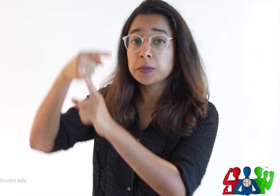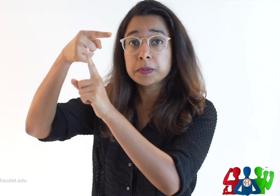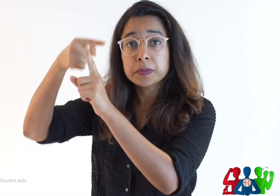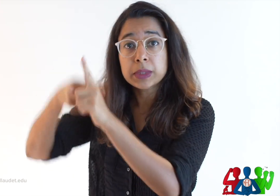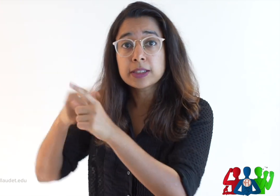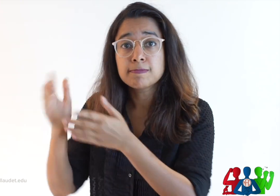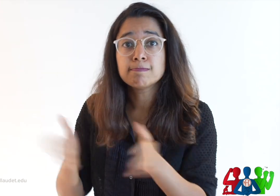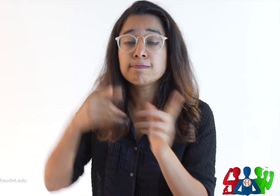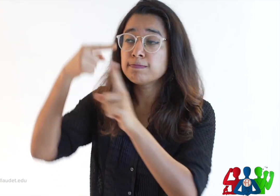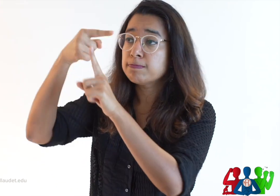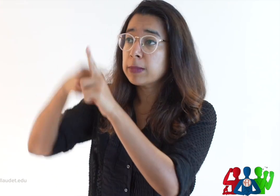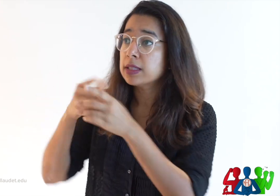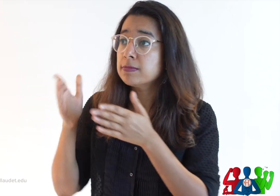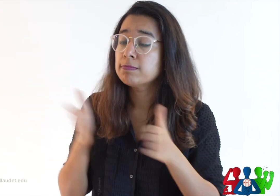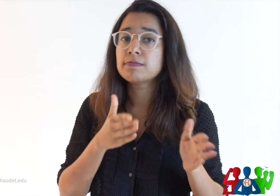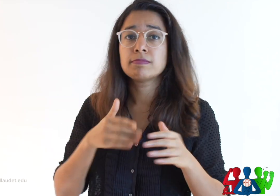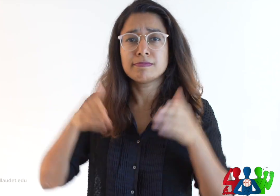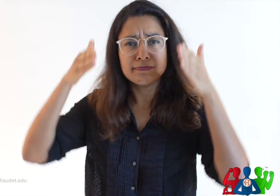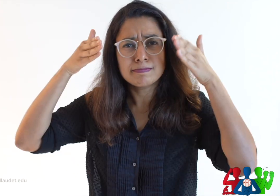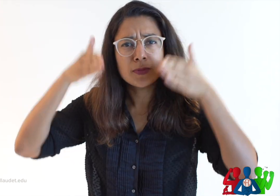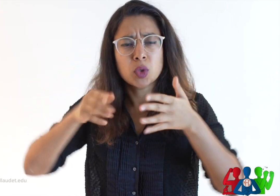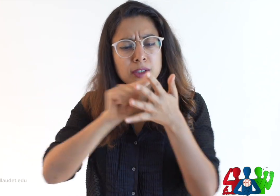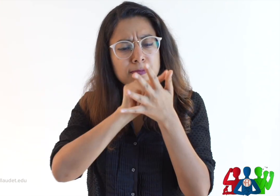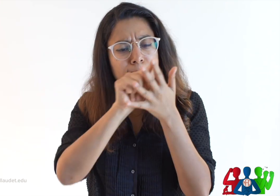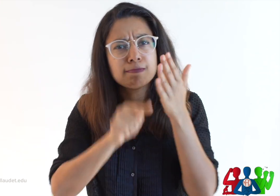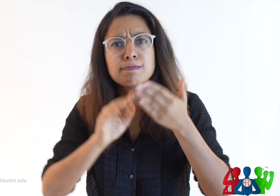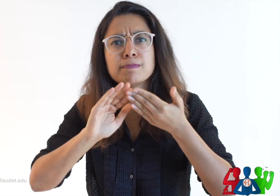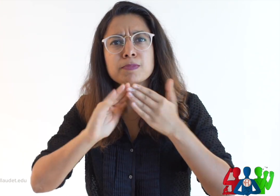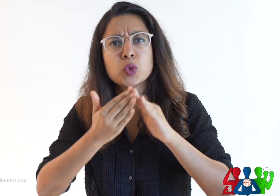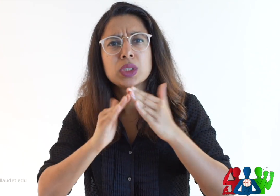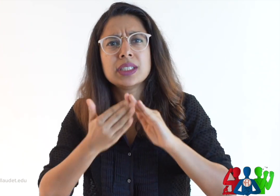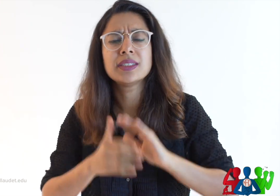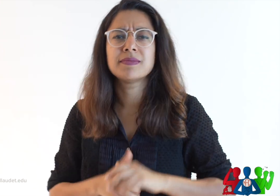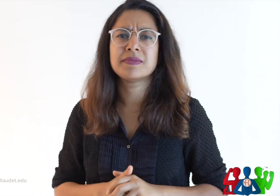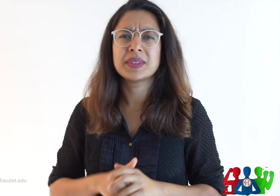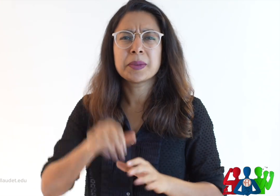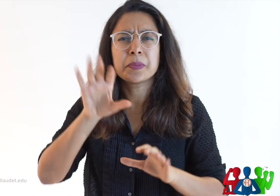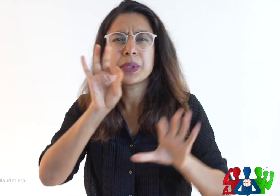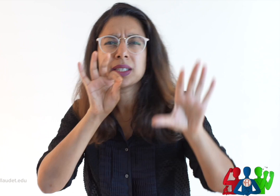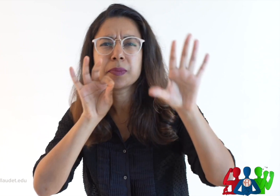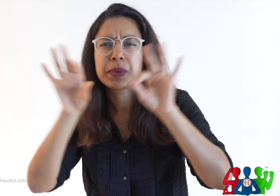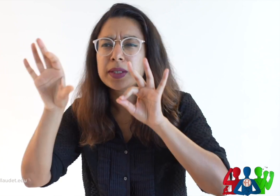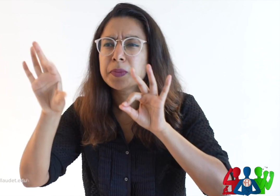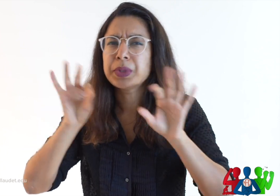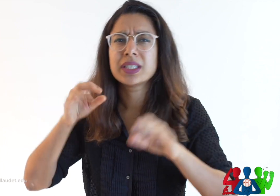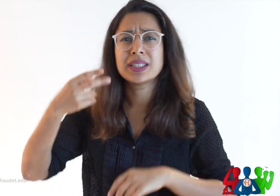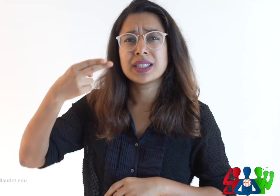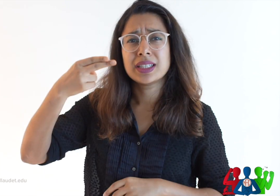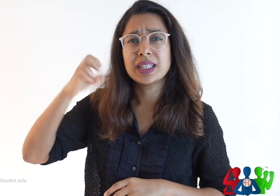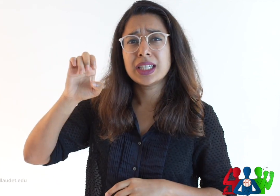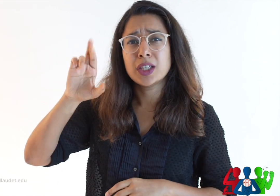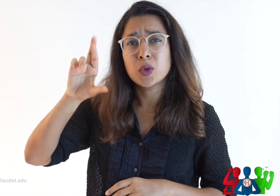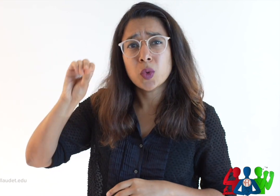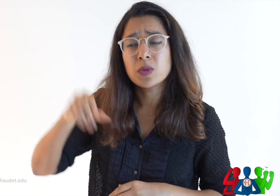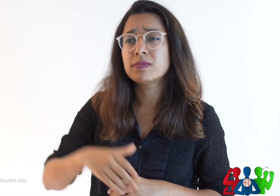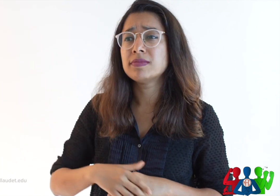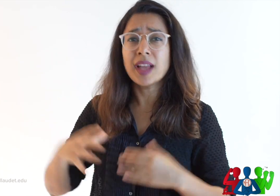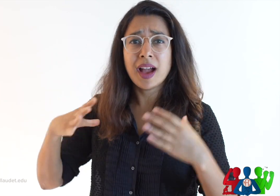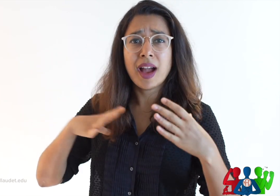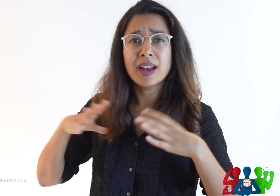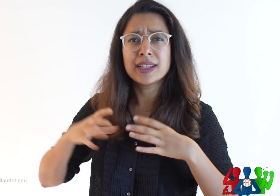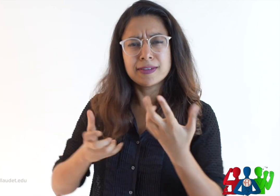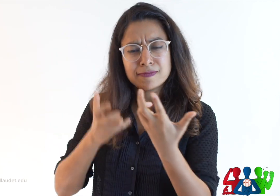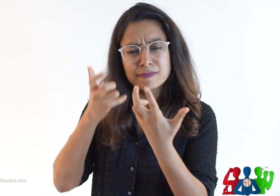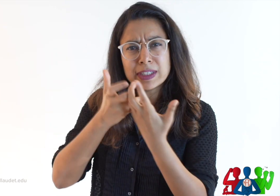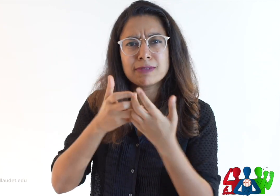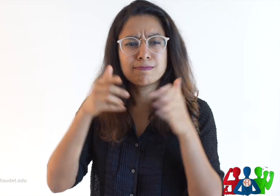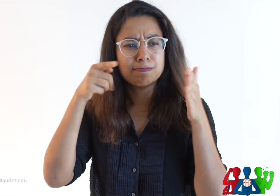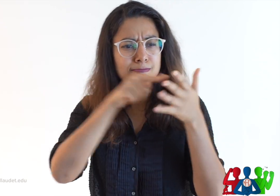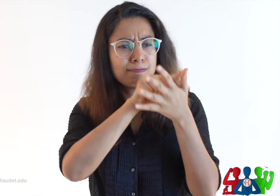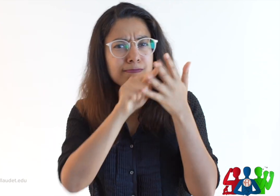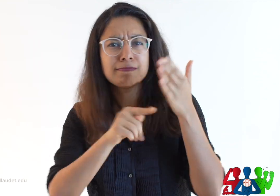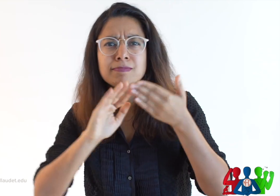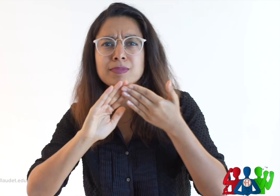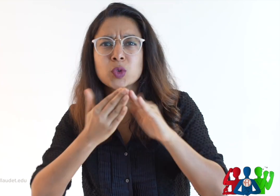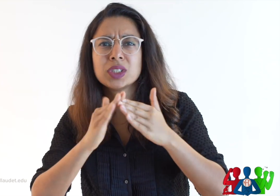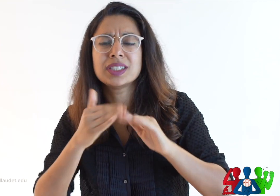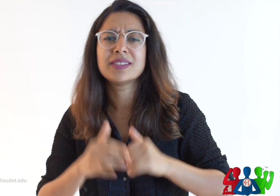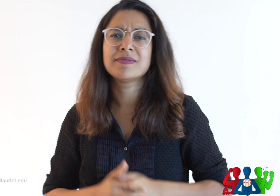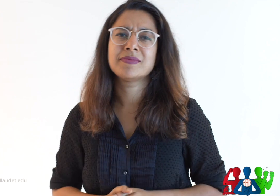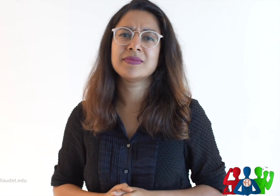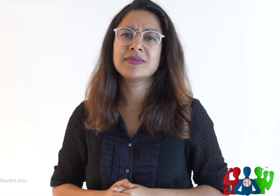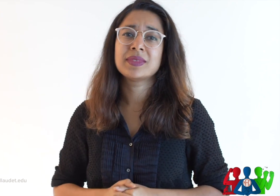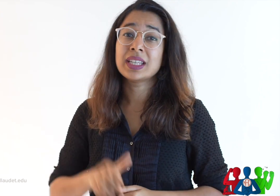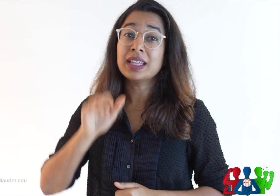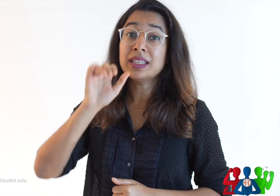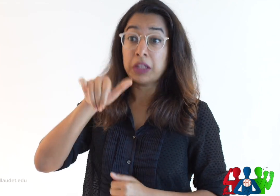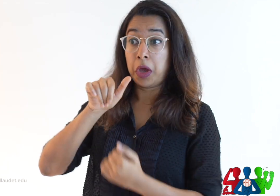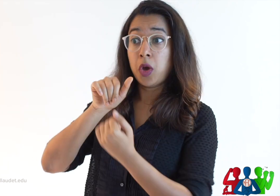When we focus on this month by month approach,